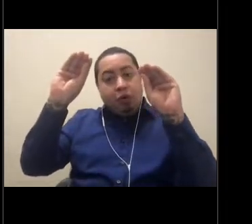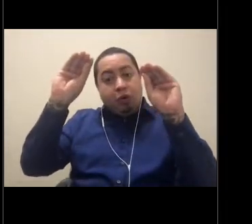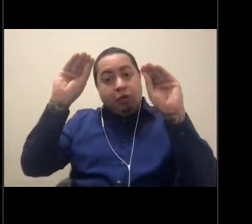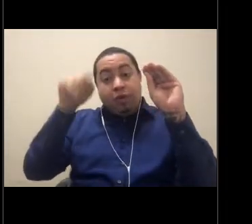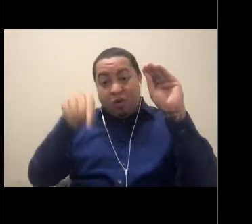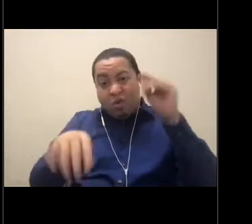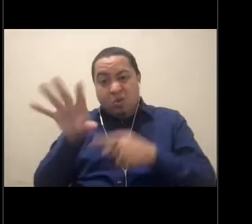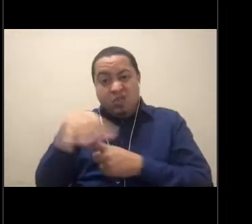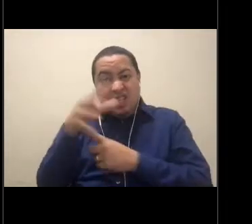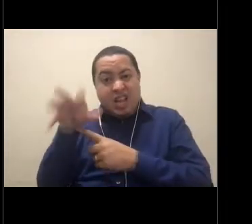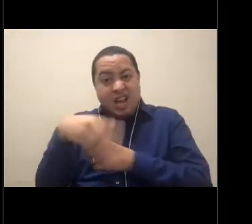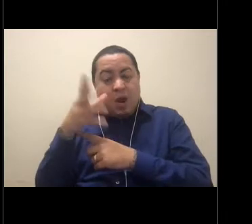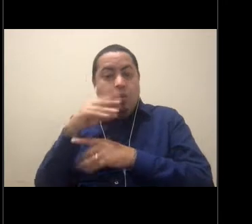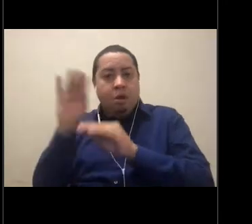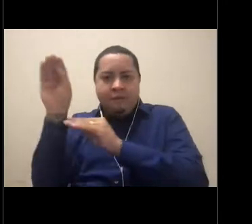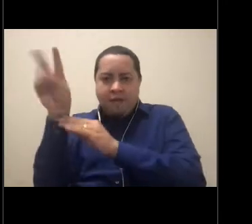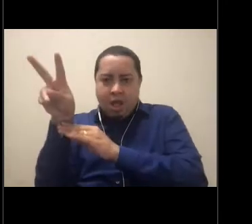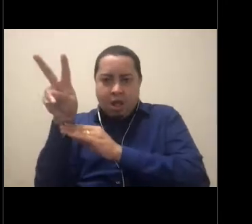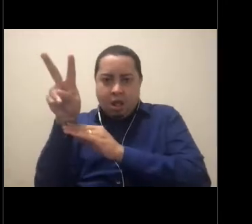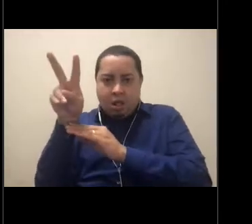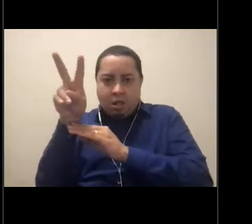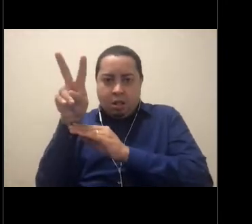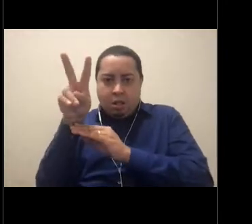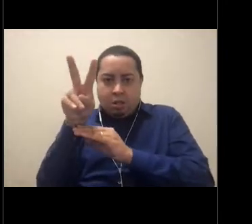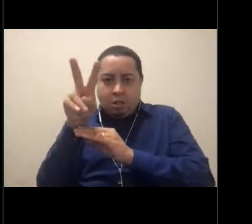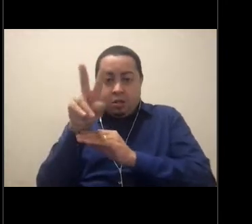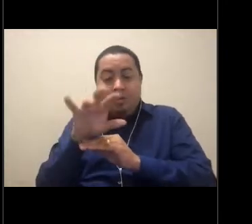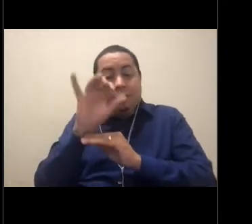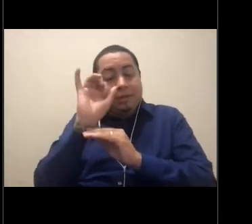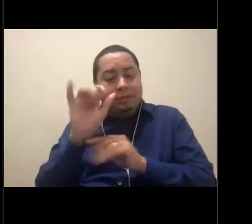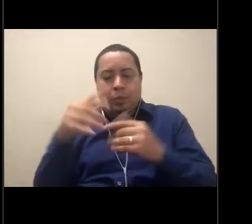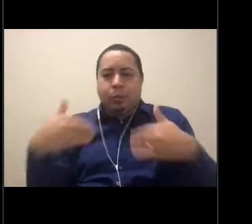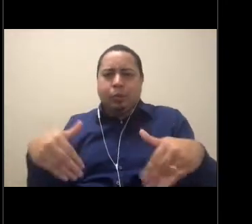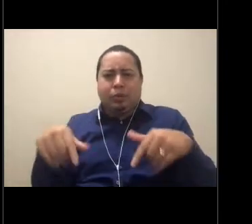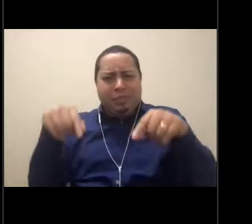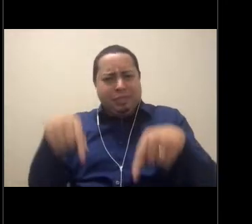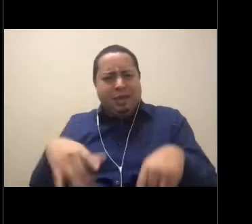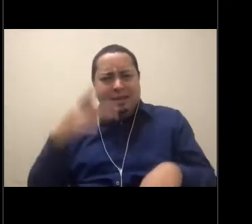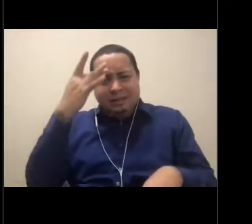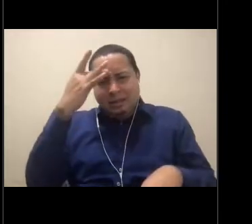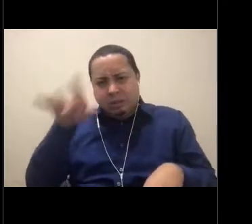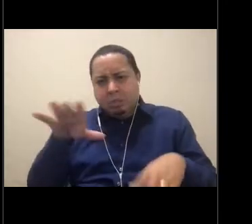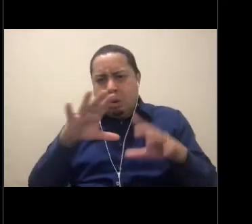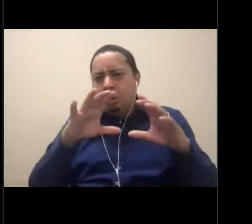until it moves out of sight. So, wow, this is a very smart group, it's going to be a big challenge for the other guides